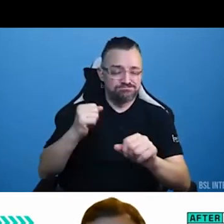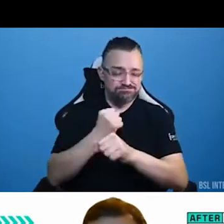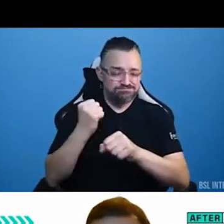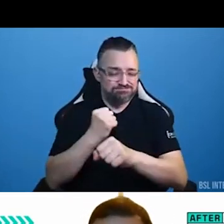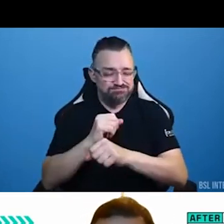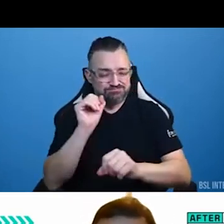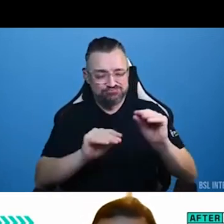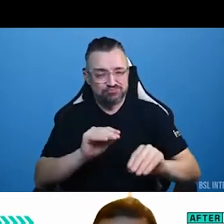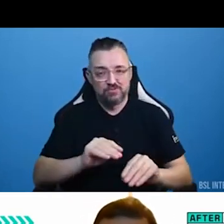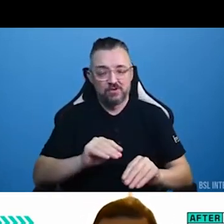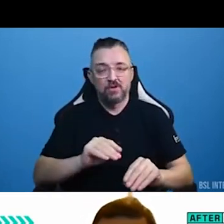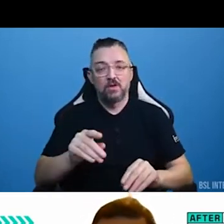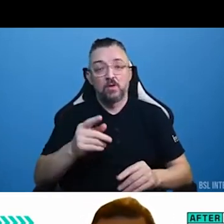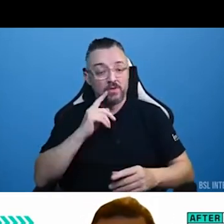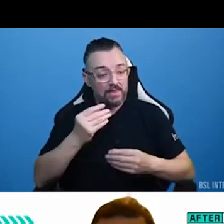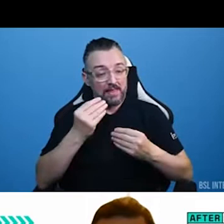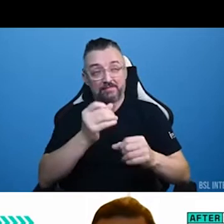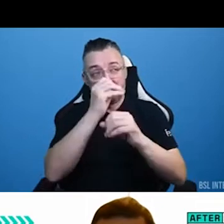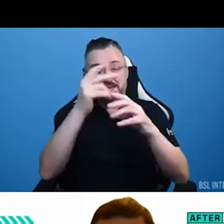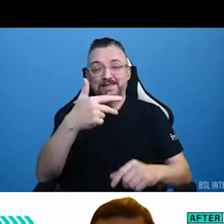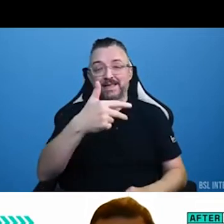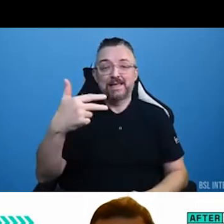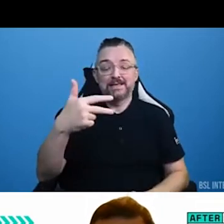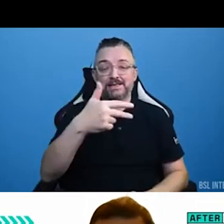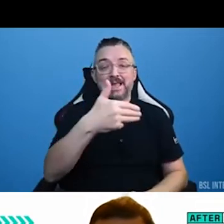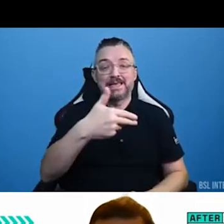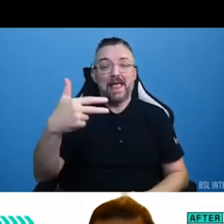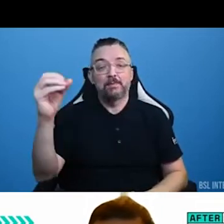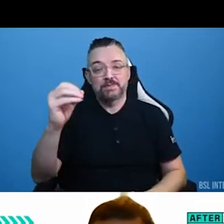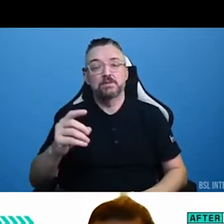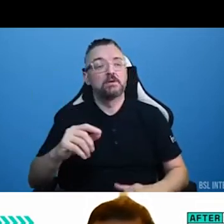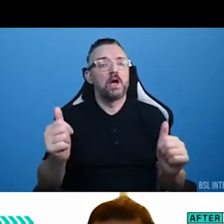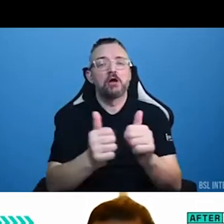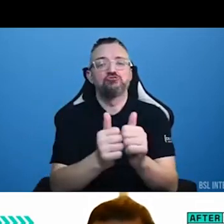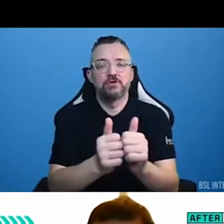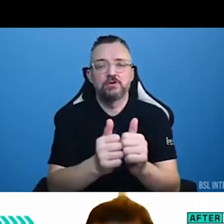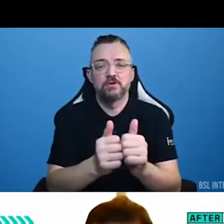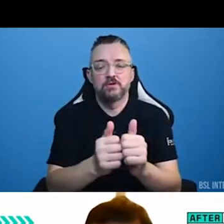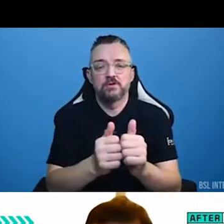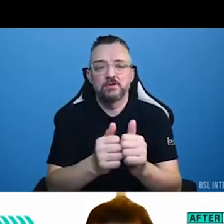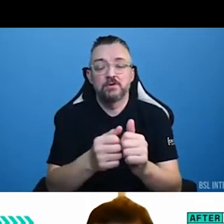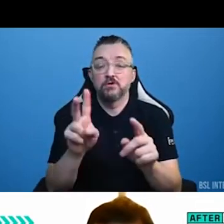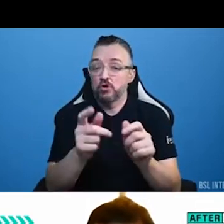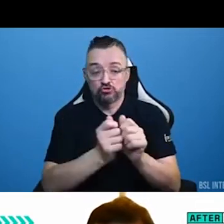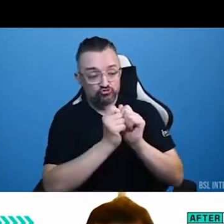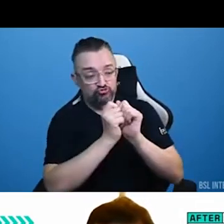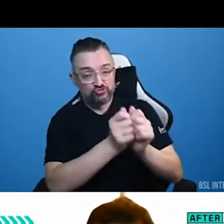the understanding, the expertise, 98% of them agreed. So that just shows if you treat people like adults